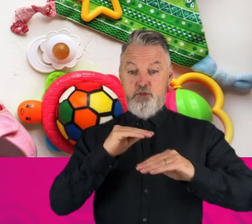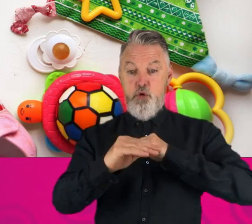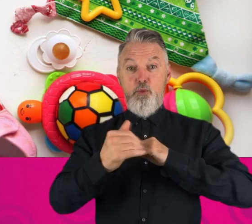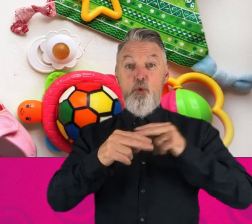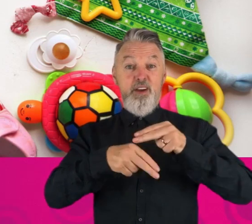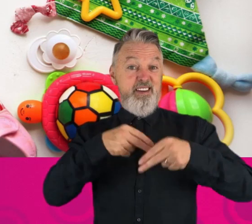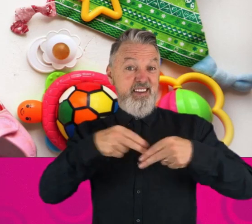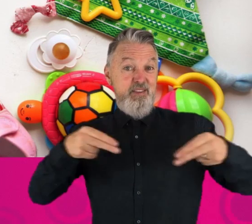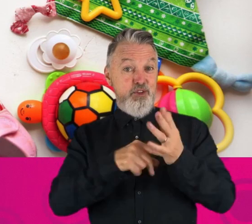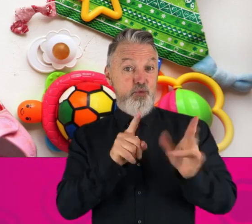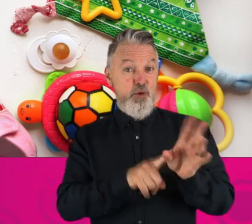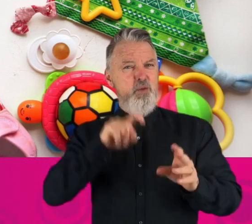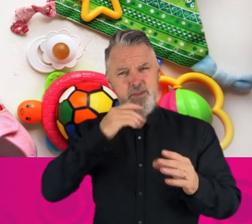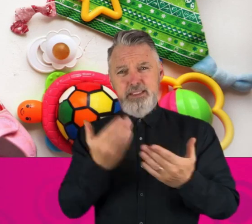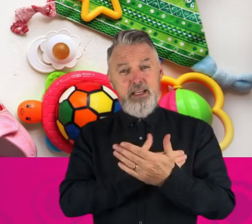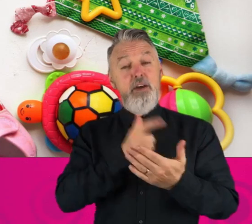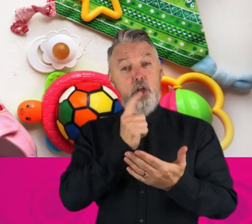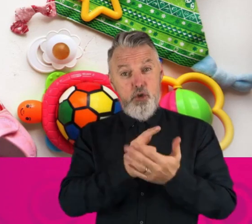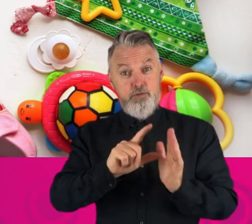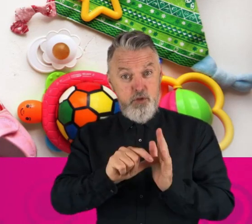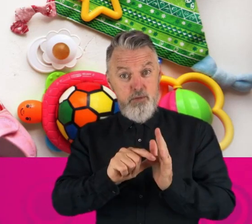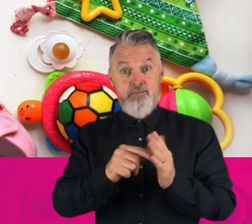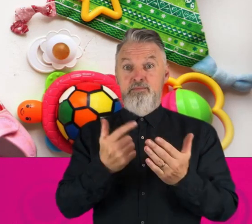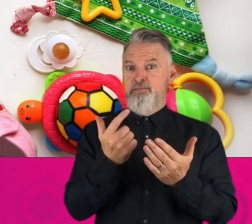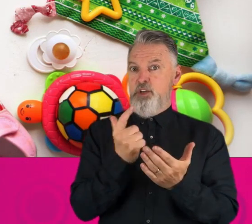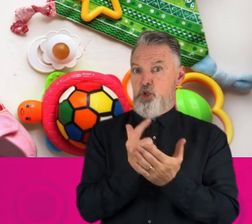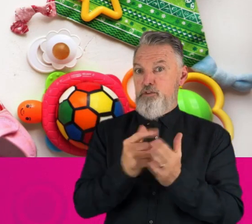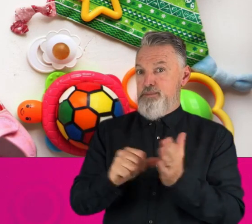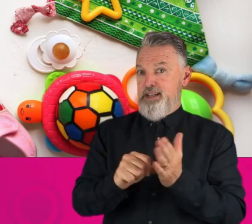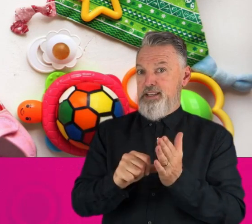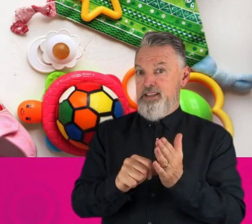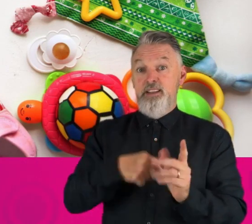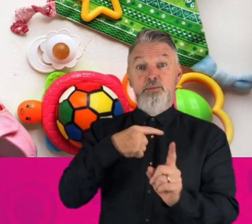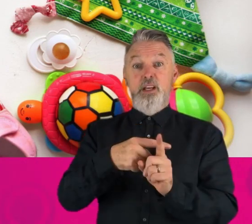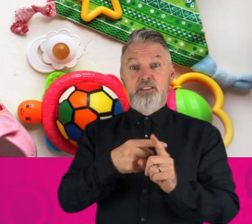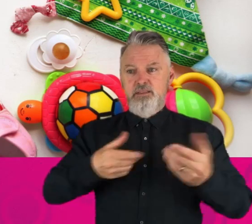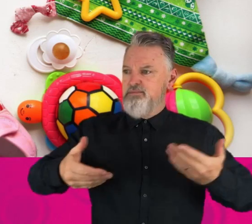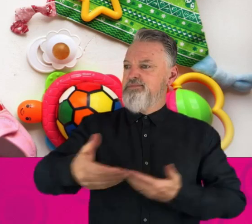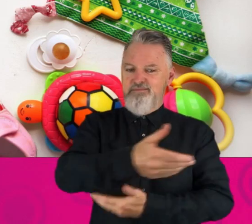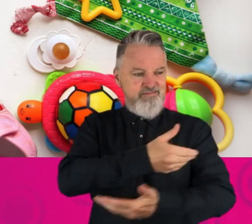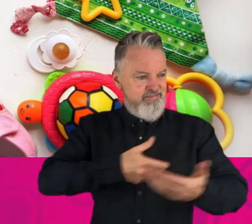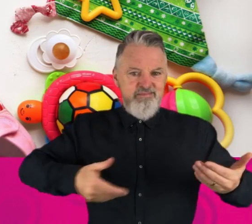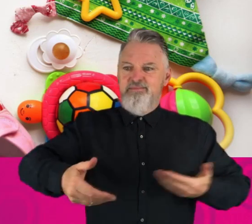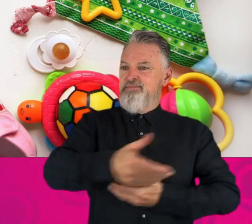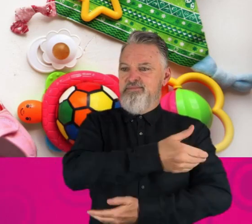This will save a huge amount of time and money for families, and will also create a circular economy to keep toys out of landfill